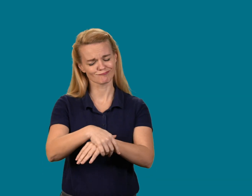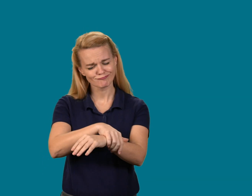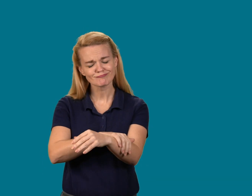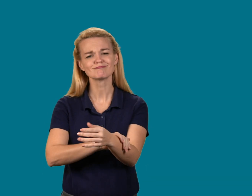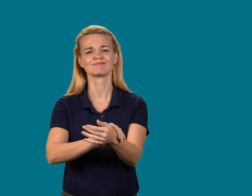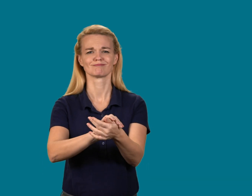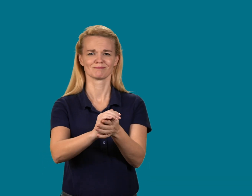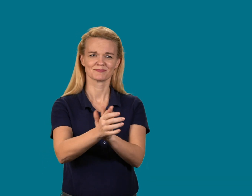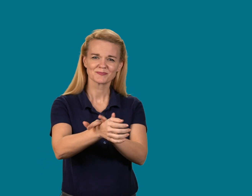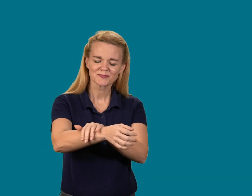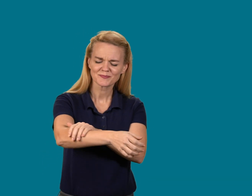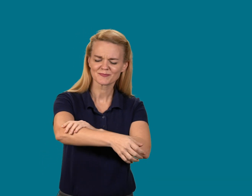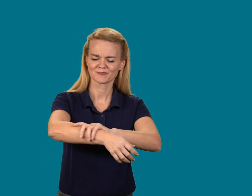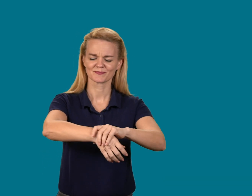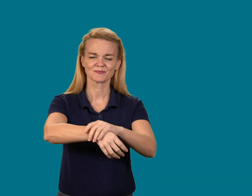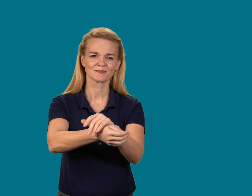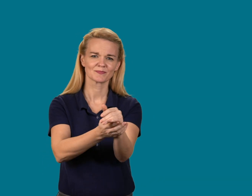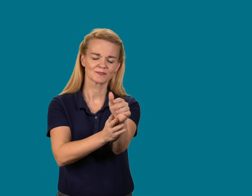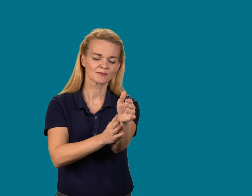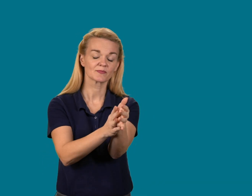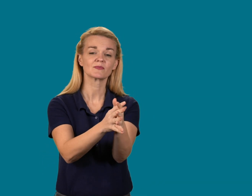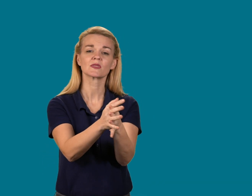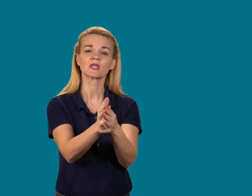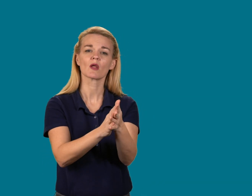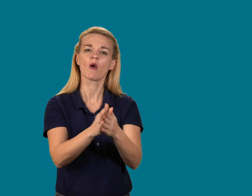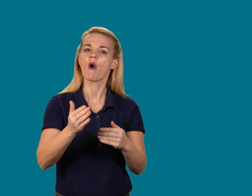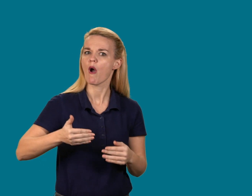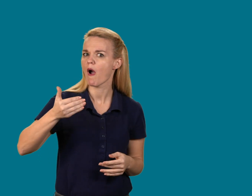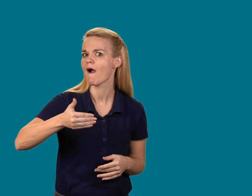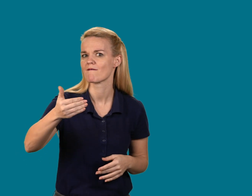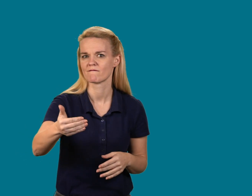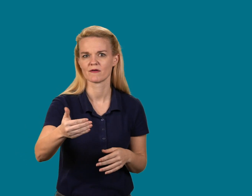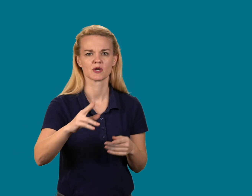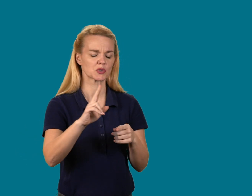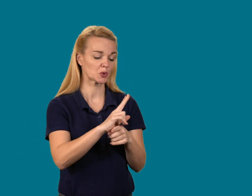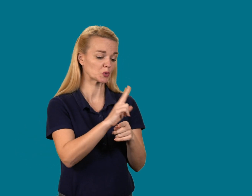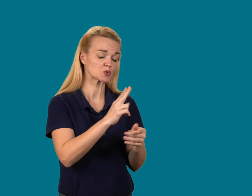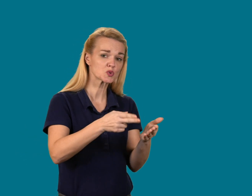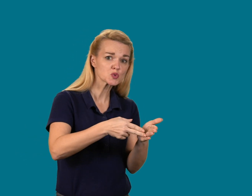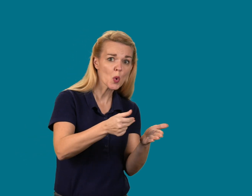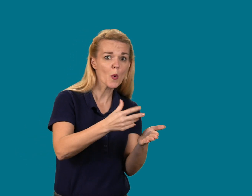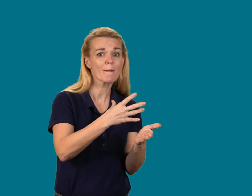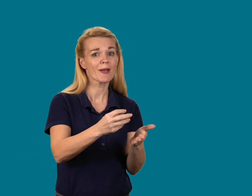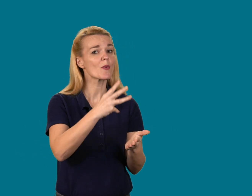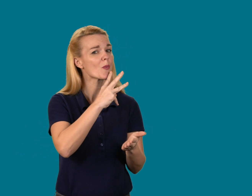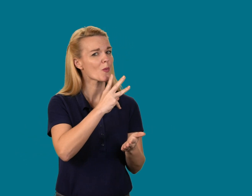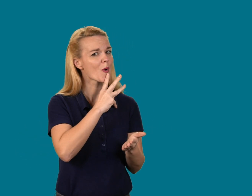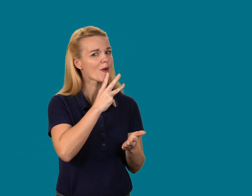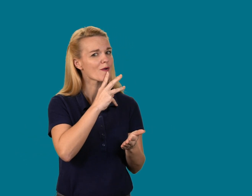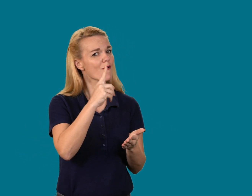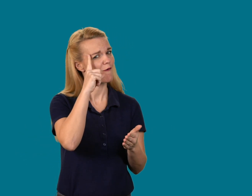Wash your hands often with soap and water